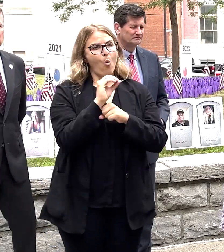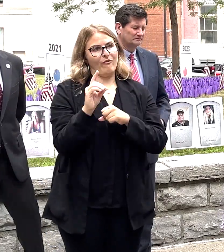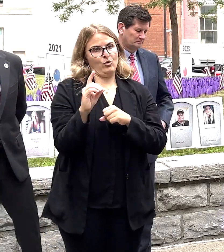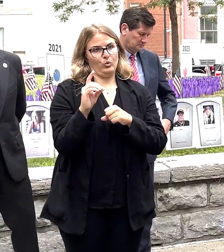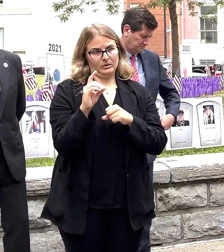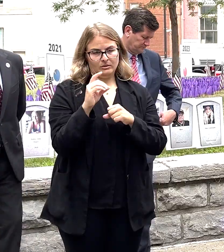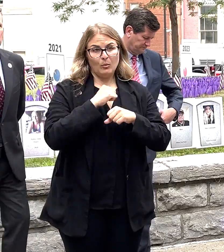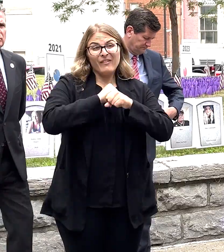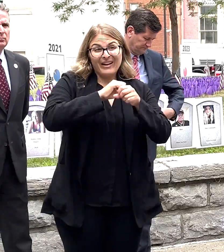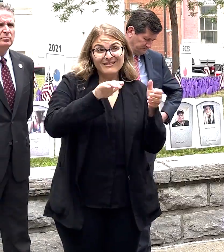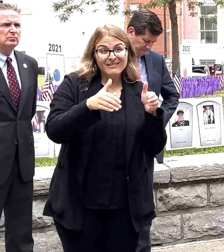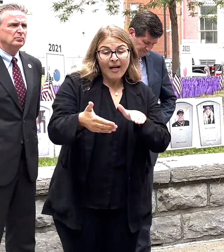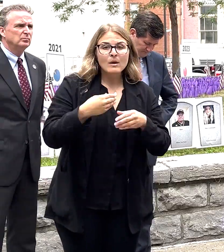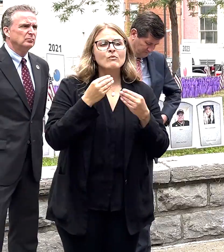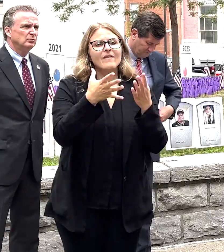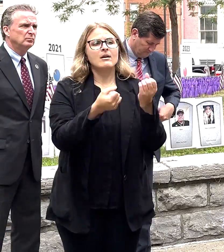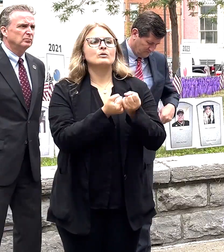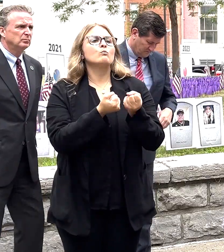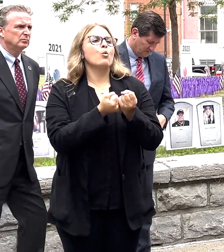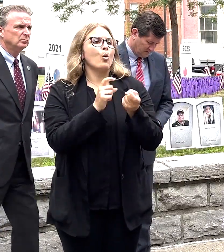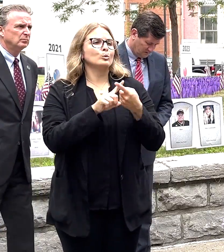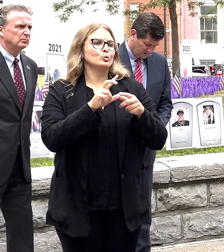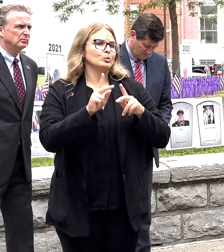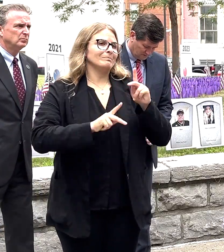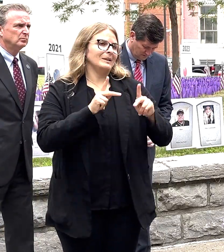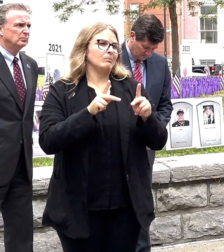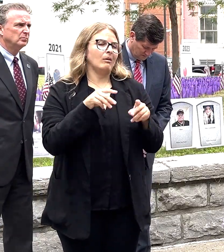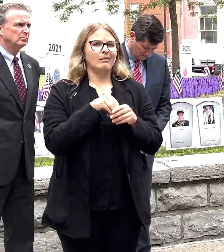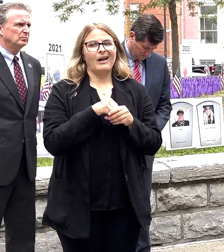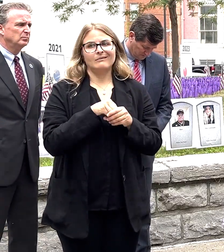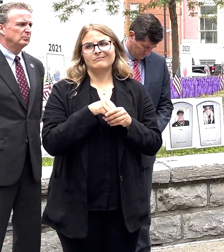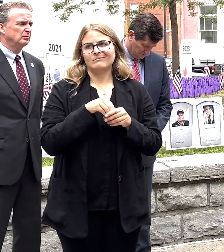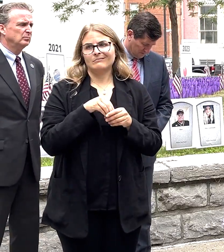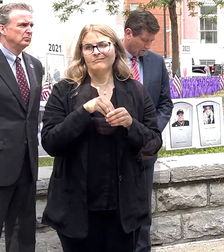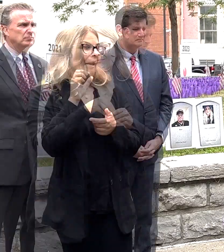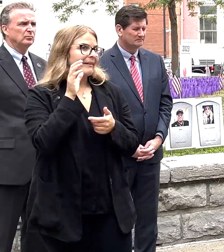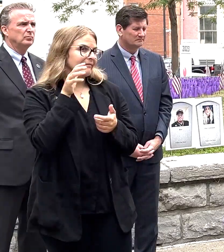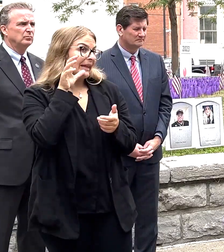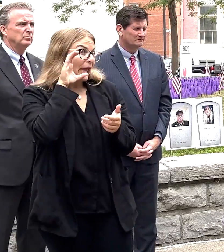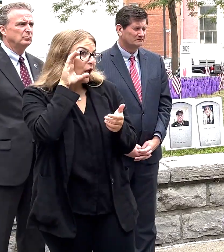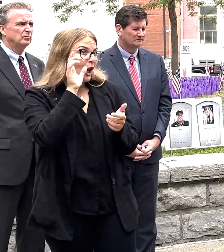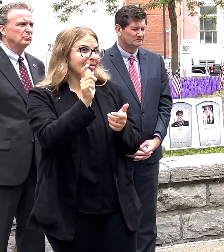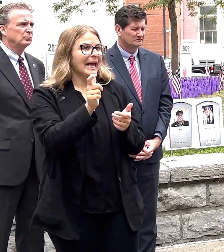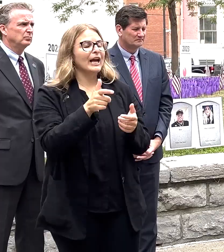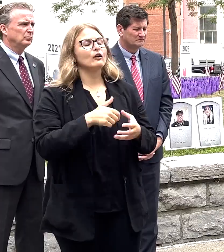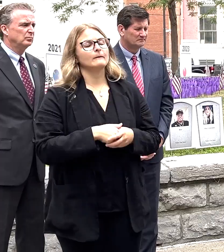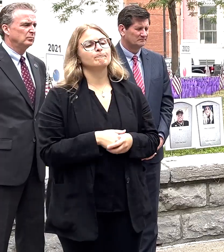support to individuals and other organizations in our community. we have to remember this